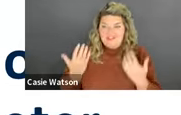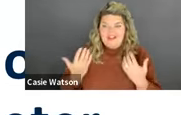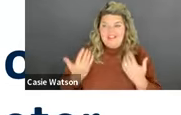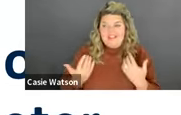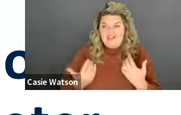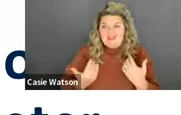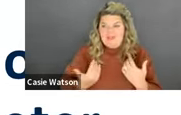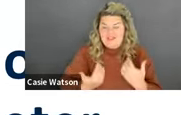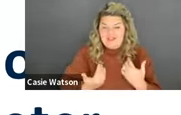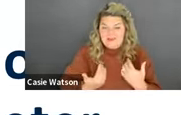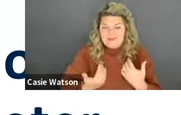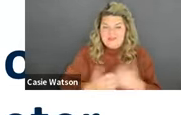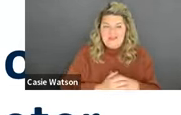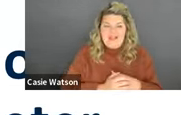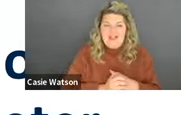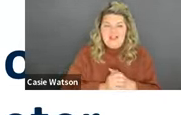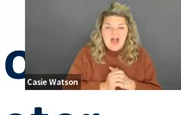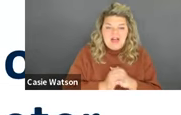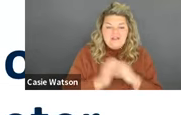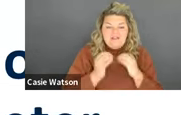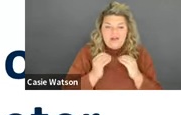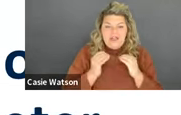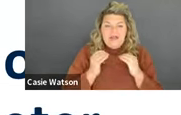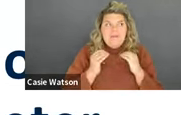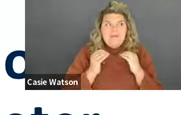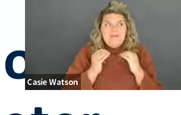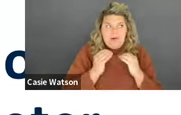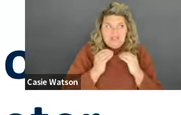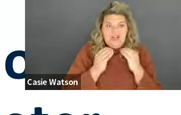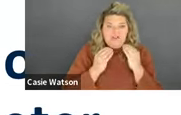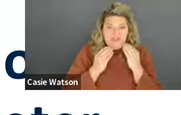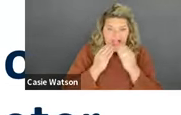It's very difficult to read lips and not very much of